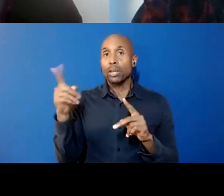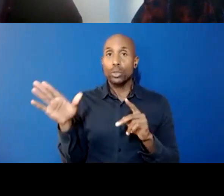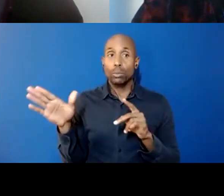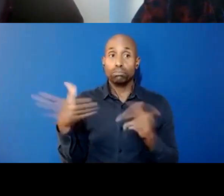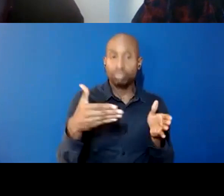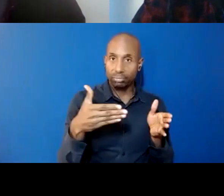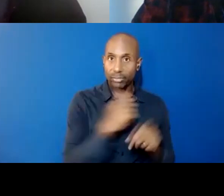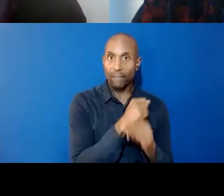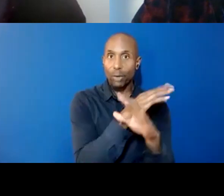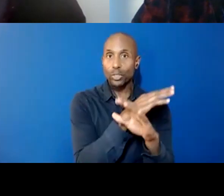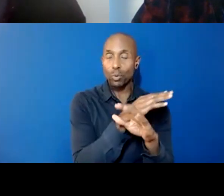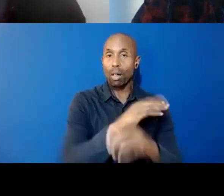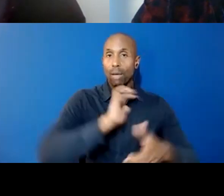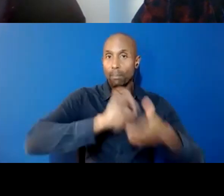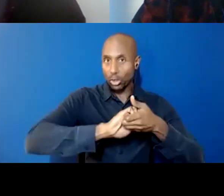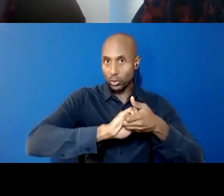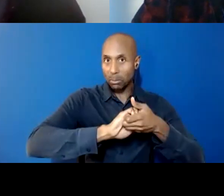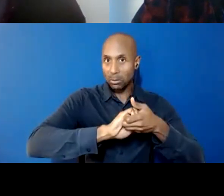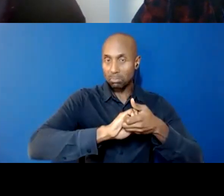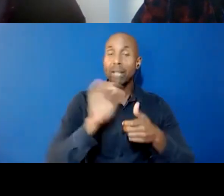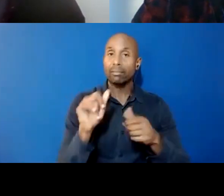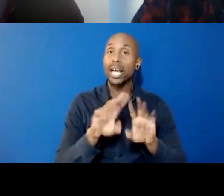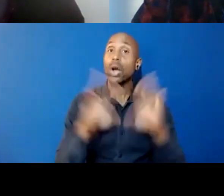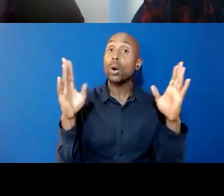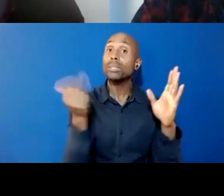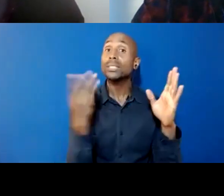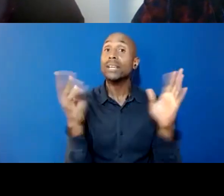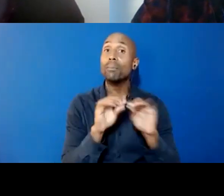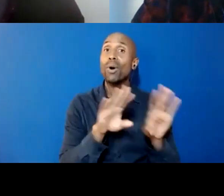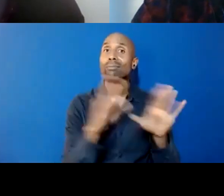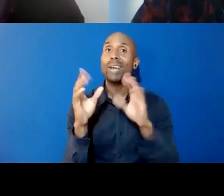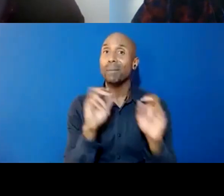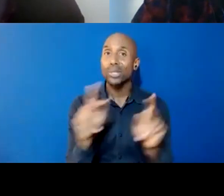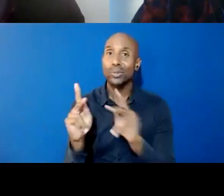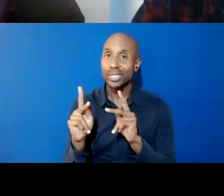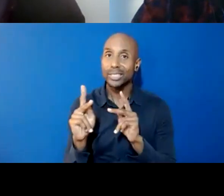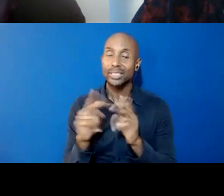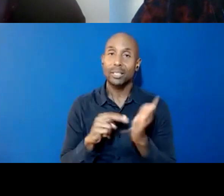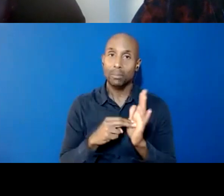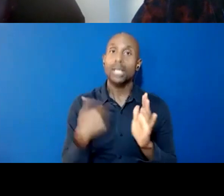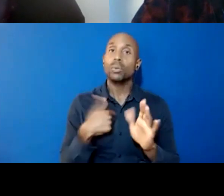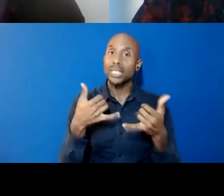doors and make it so we could continue the program under the conditions that we are all